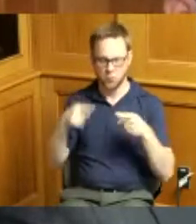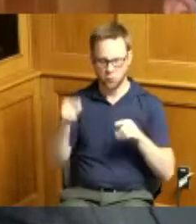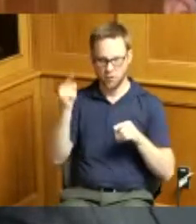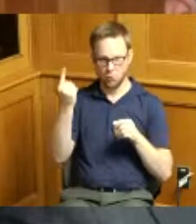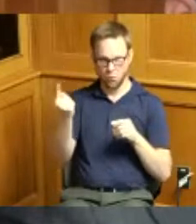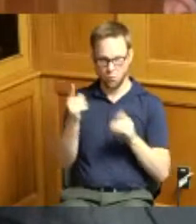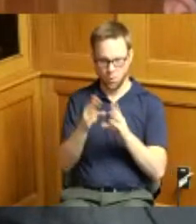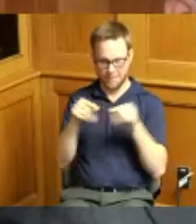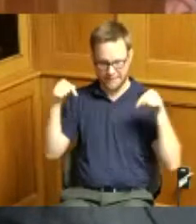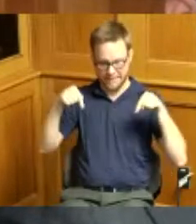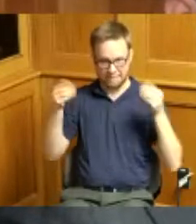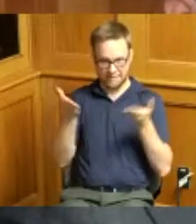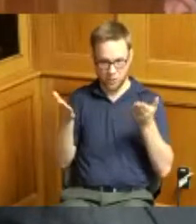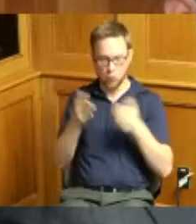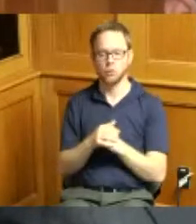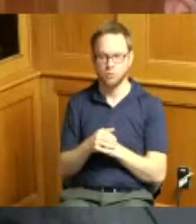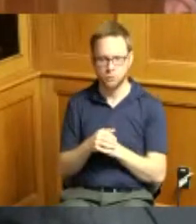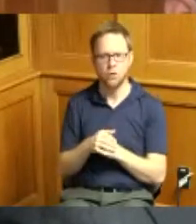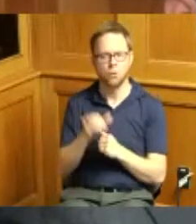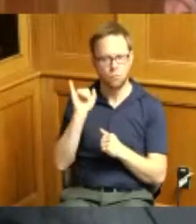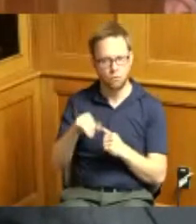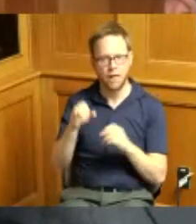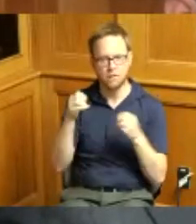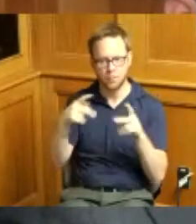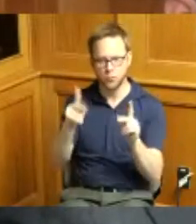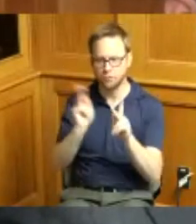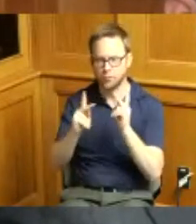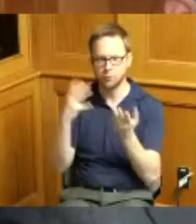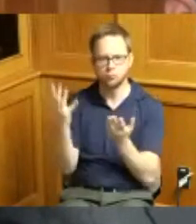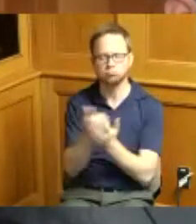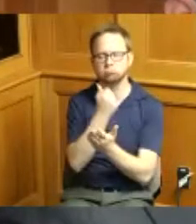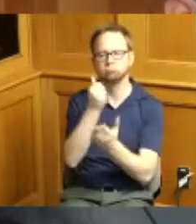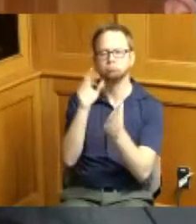opportunities for folks to weigh in regarding the levies they're really important levies